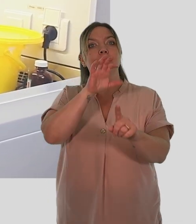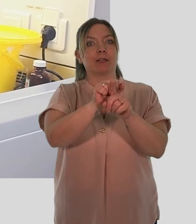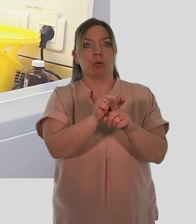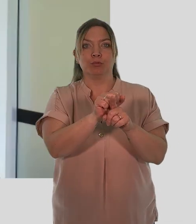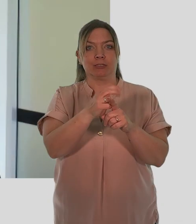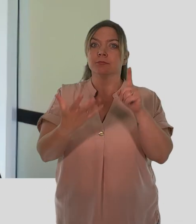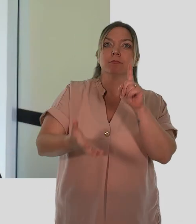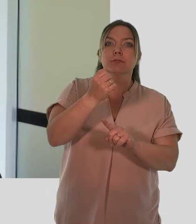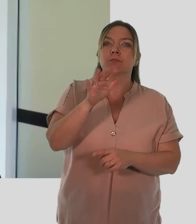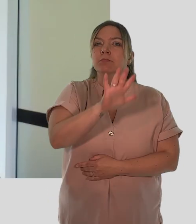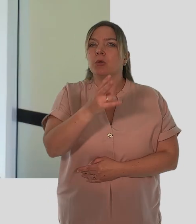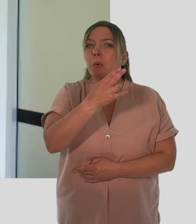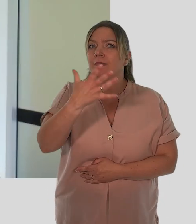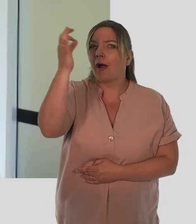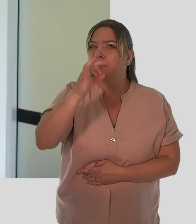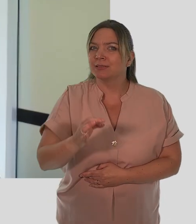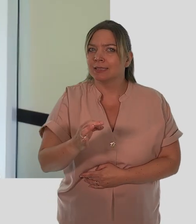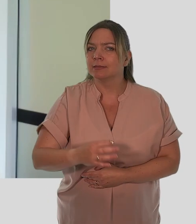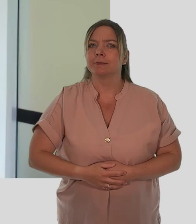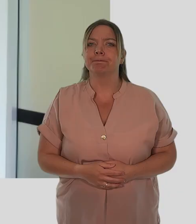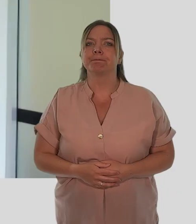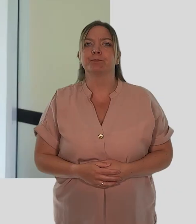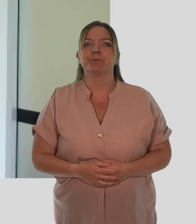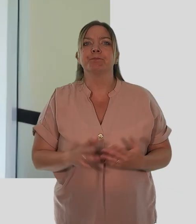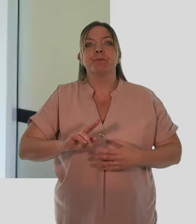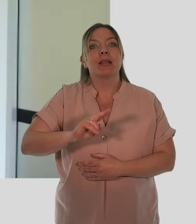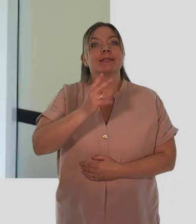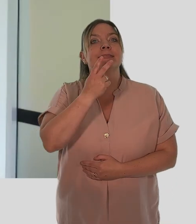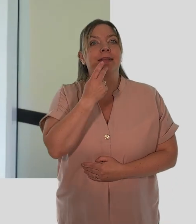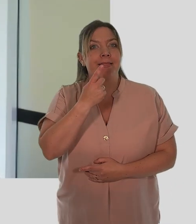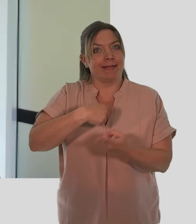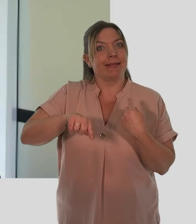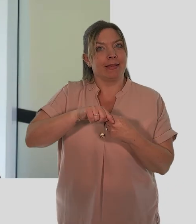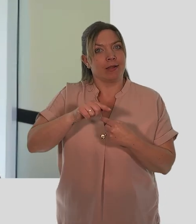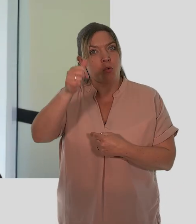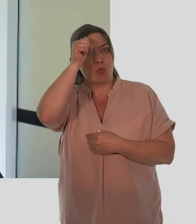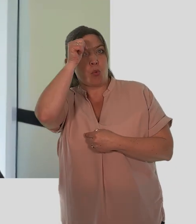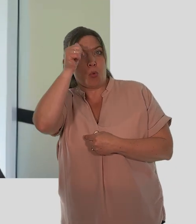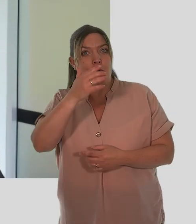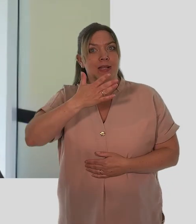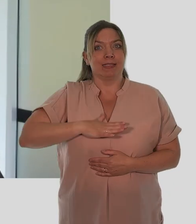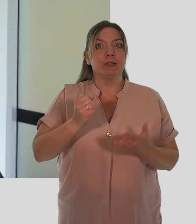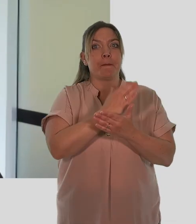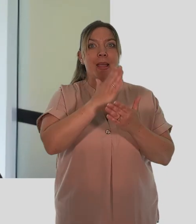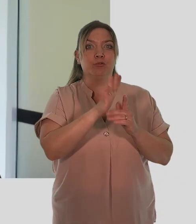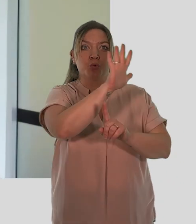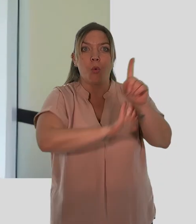In particular, we need to develop a national, international global registries. We need to support brain banks.